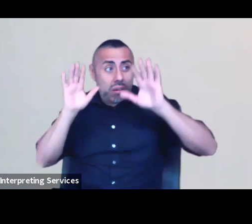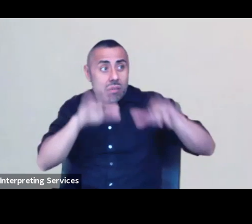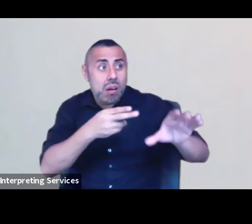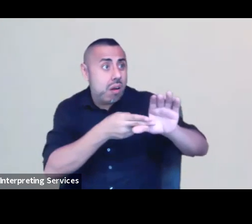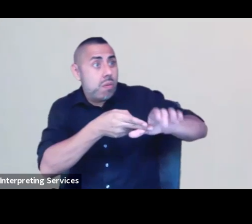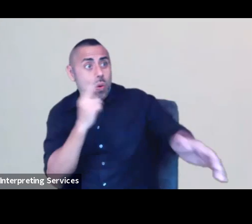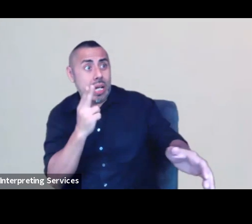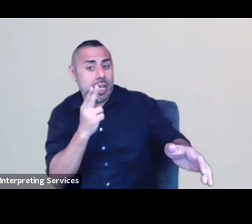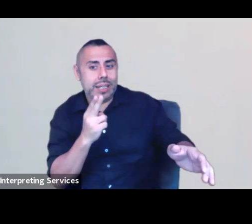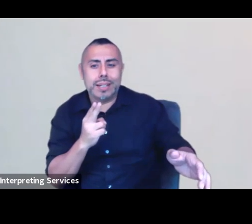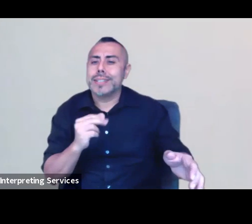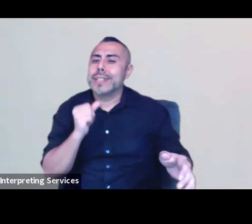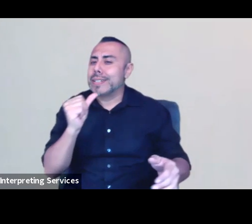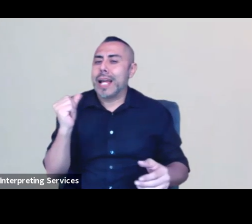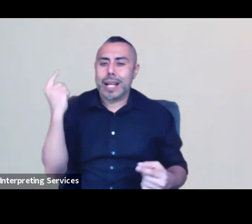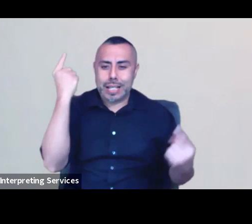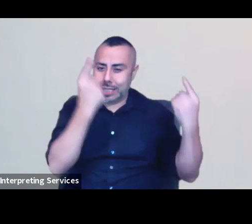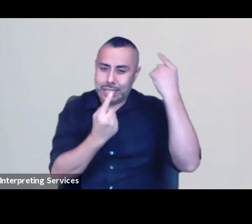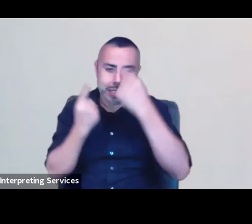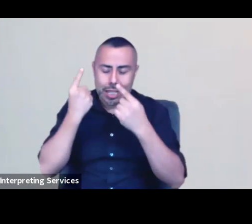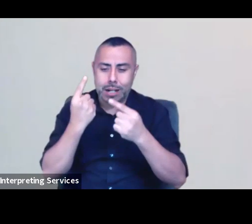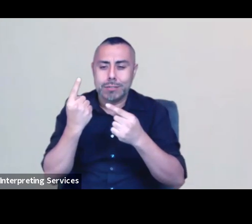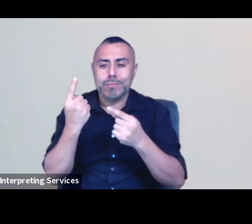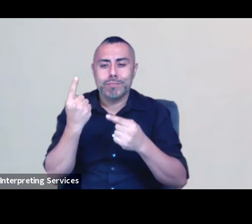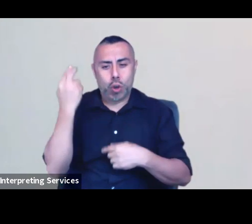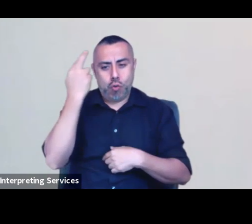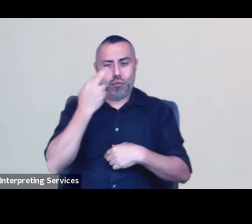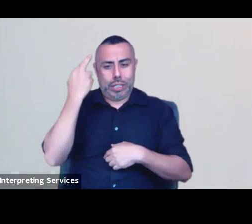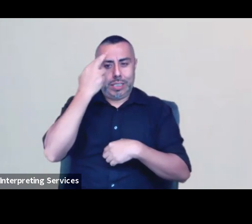That would not be considered a reason attributable to the employer.